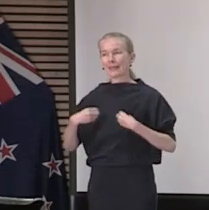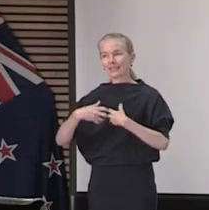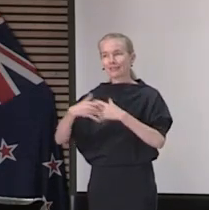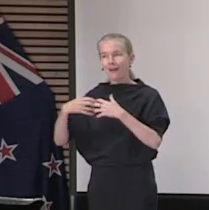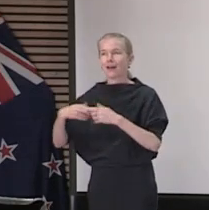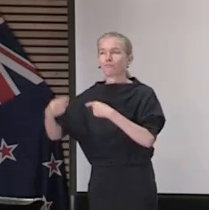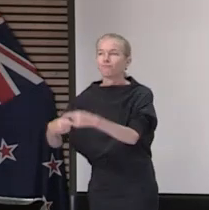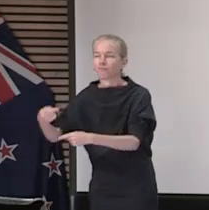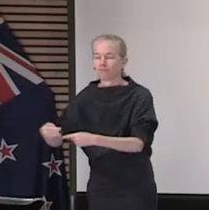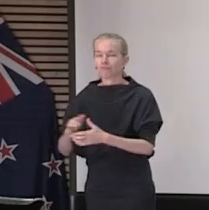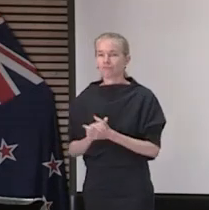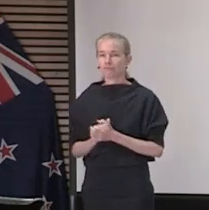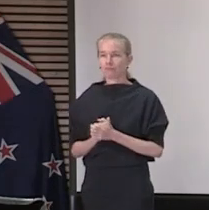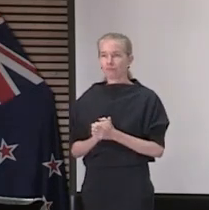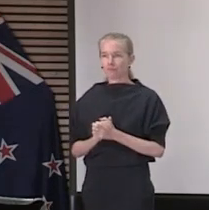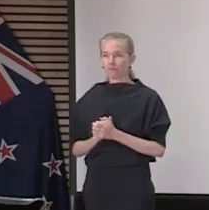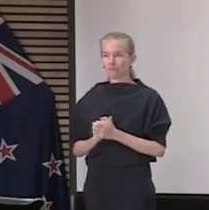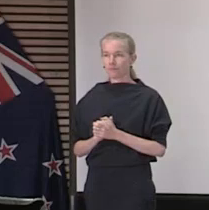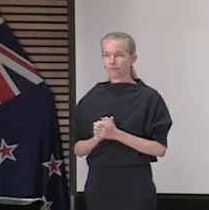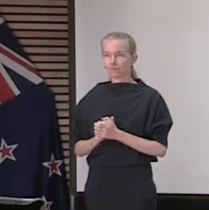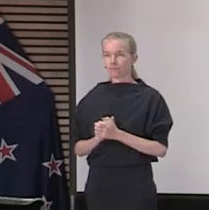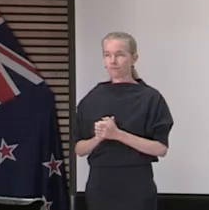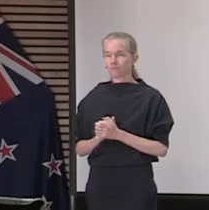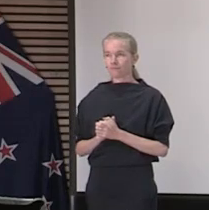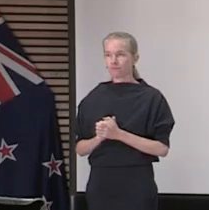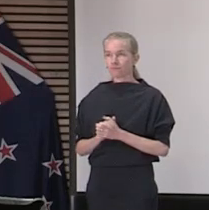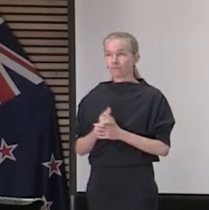Will Kiwis at theborder have to pay for thehotel rooms?